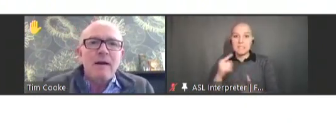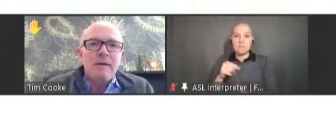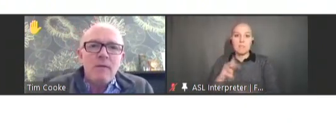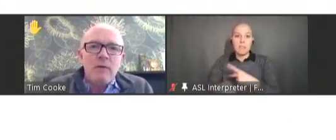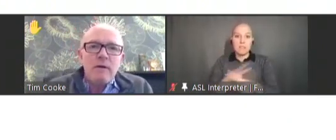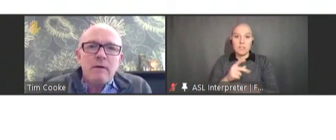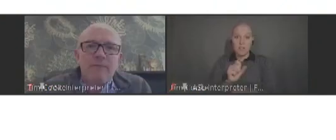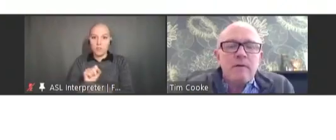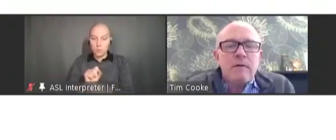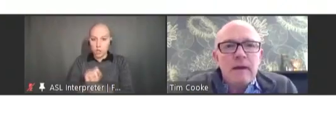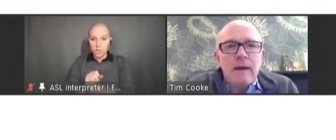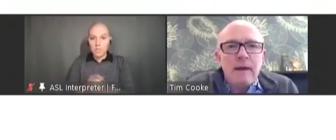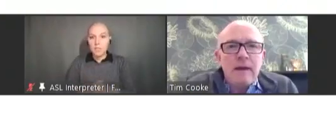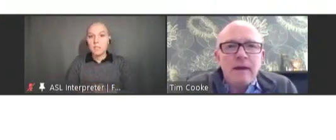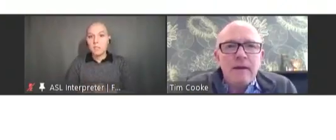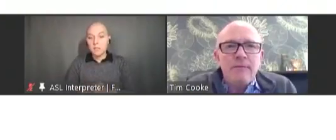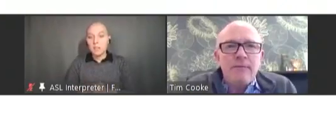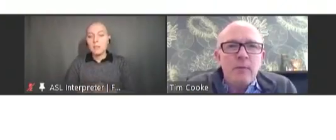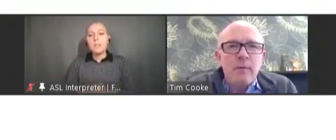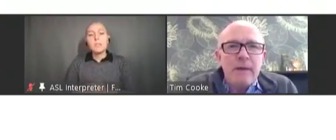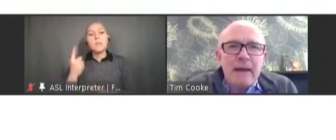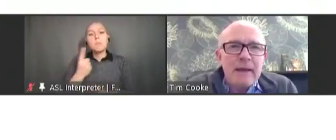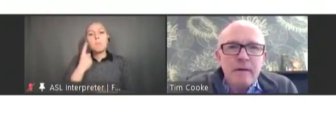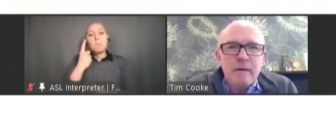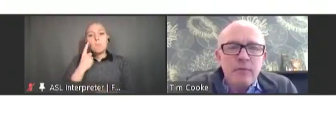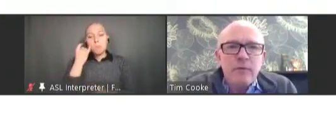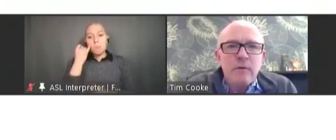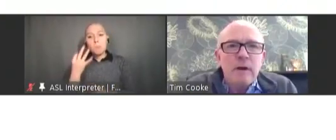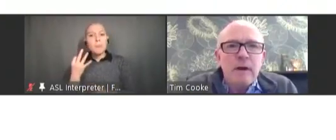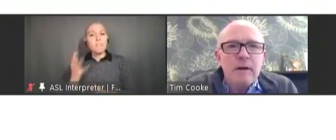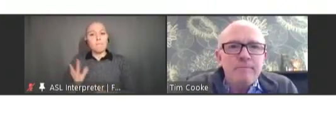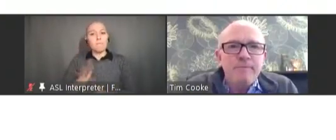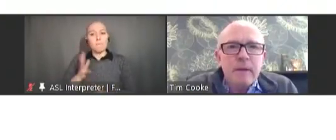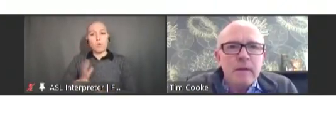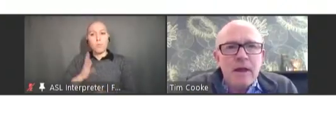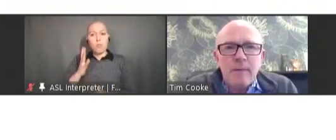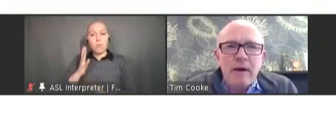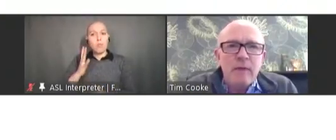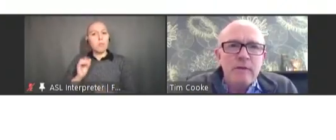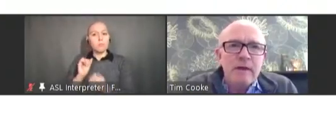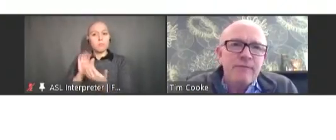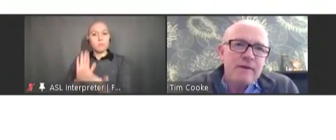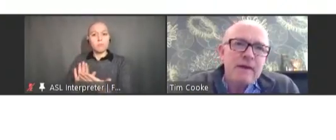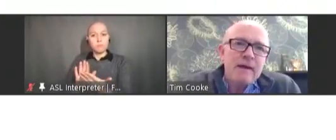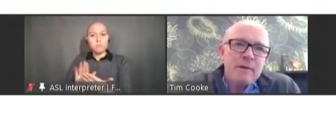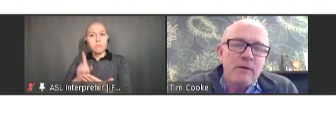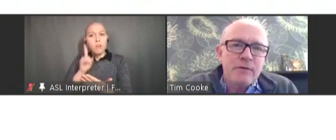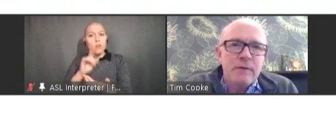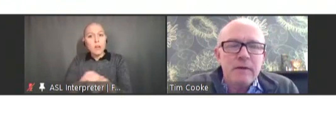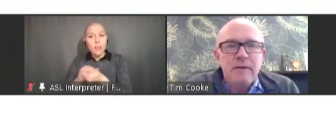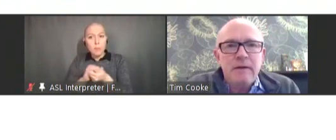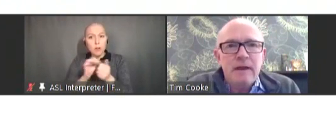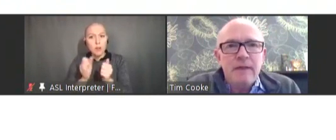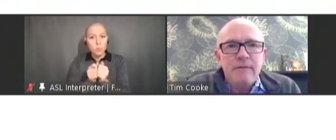I wondered if there's any kind of formal mechanism for collaborating with the FDA. I mean, ultimately they're going to have to